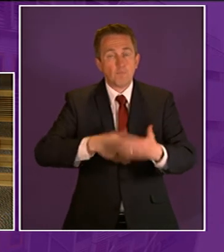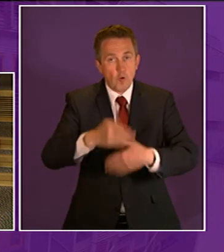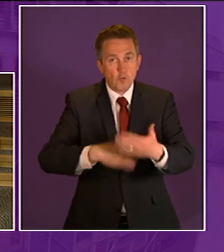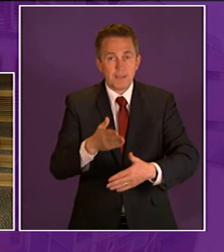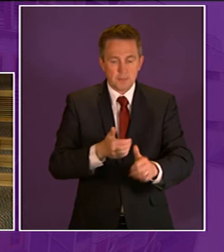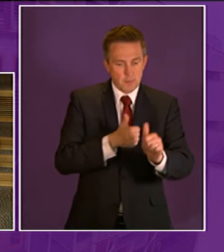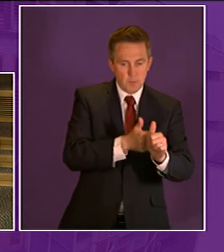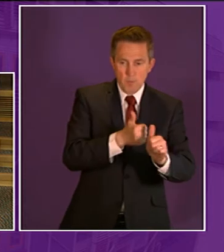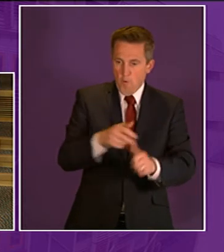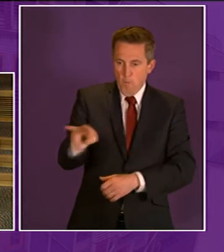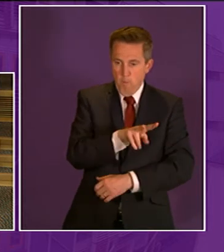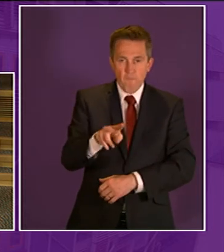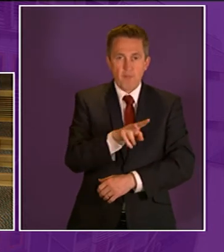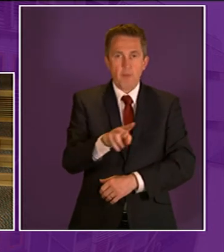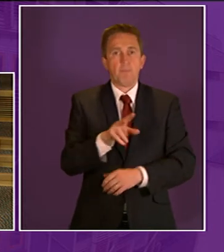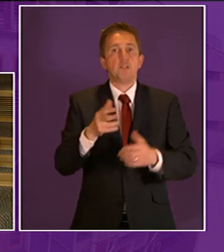to try to break the logjam.